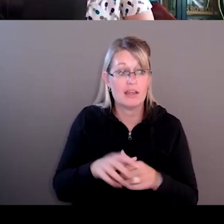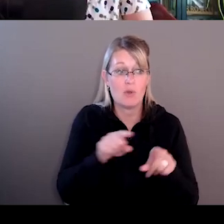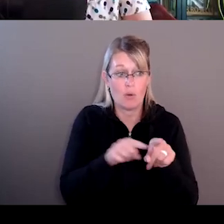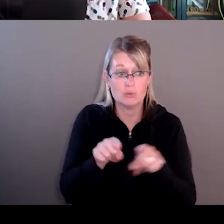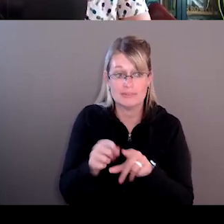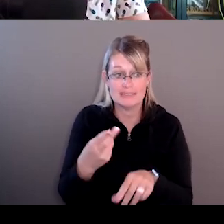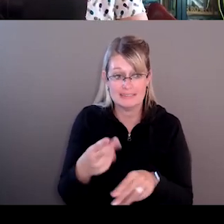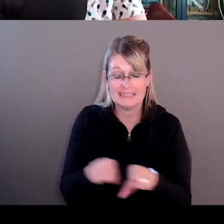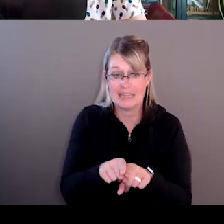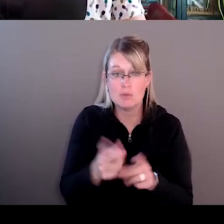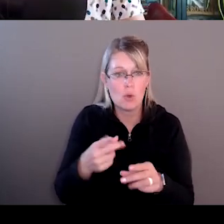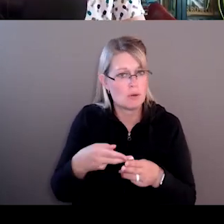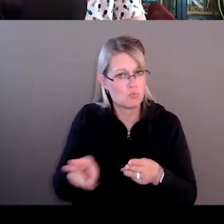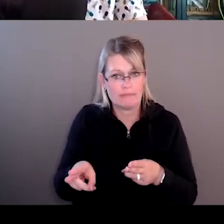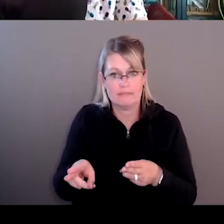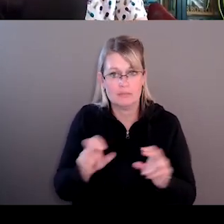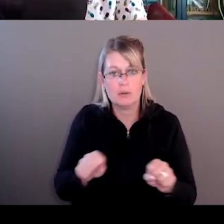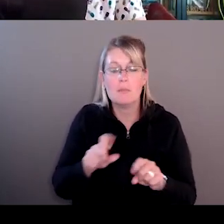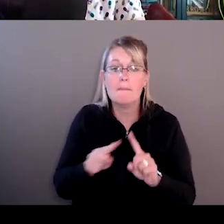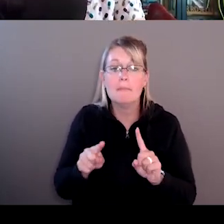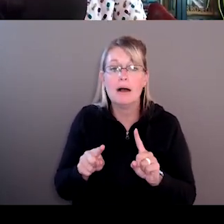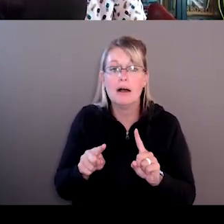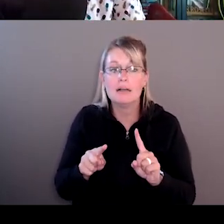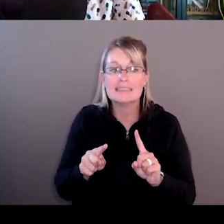so you want to be as brief as possible but distinct enough for a voice user to be able